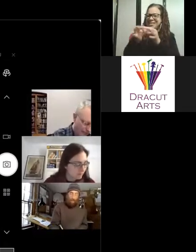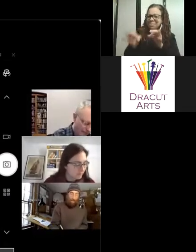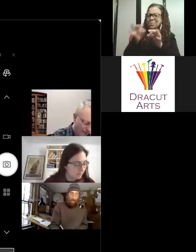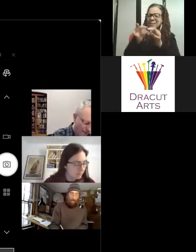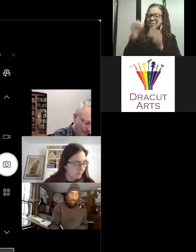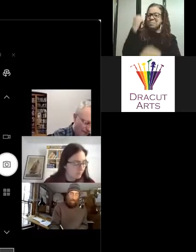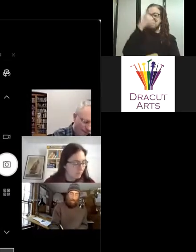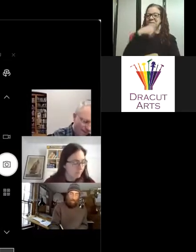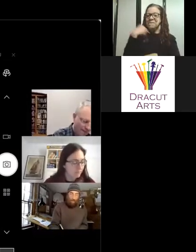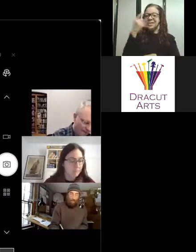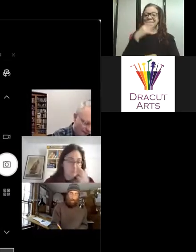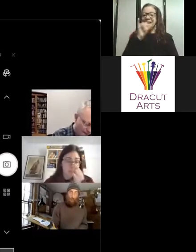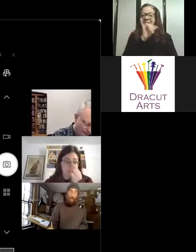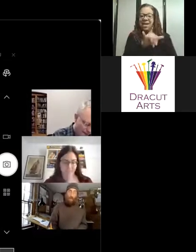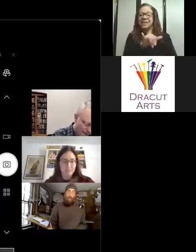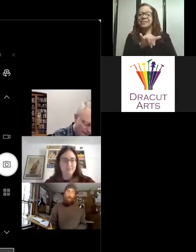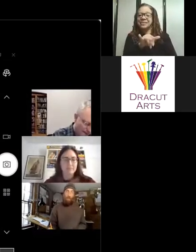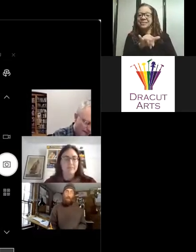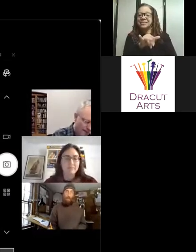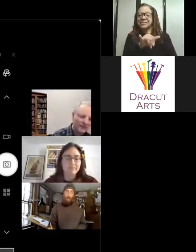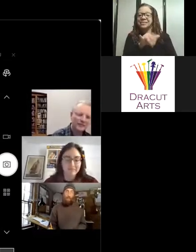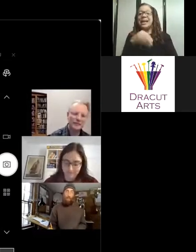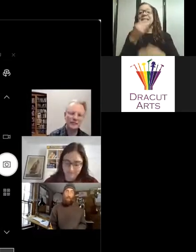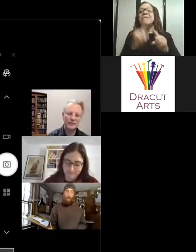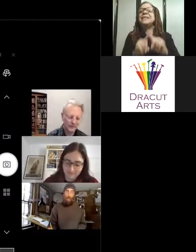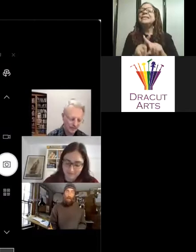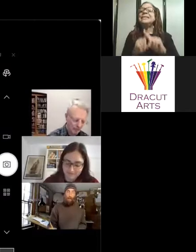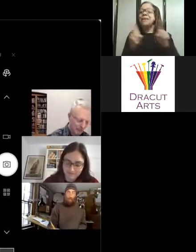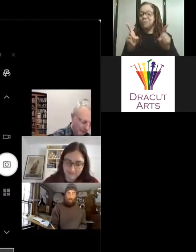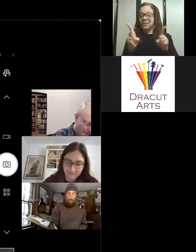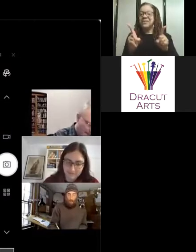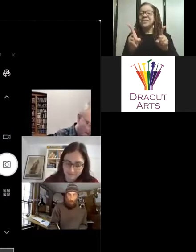and then give it a different meaning just with a couple lines, right.